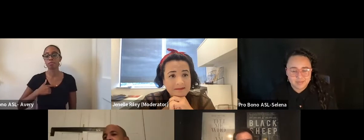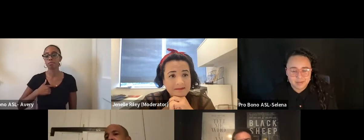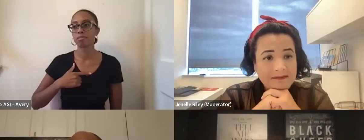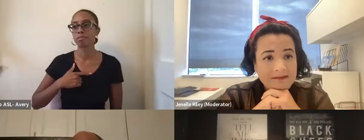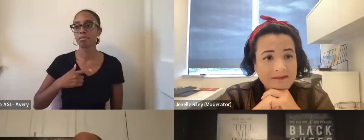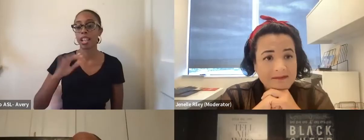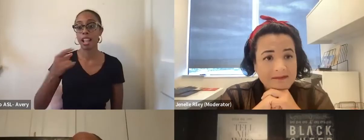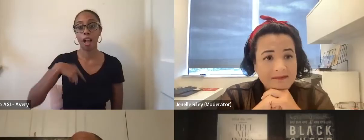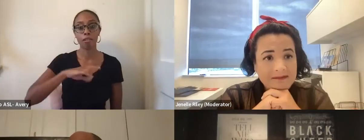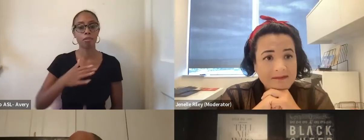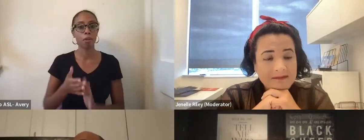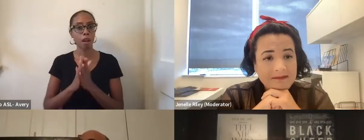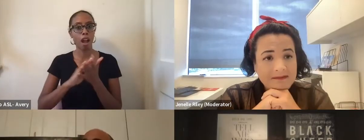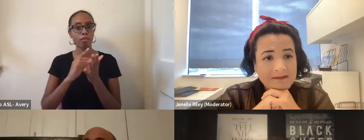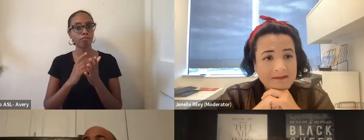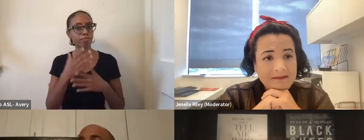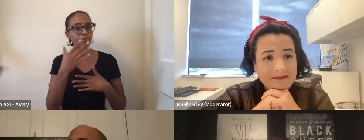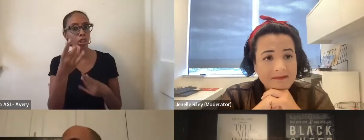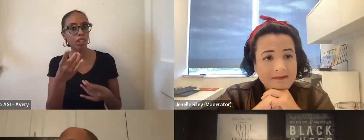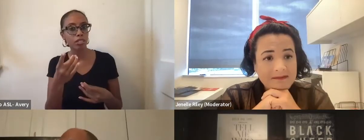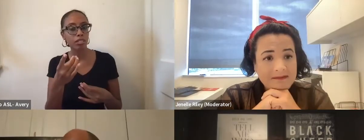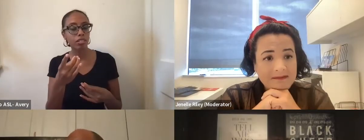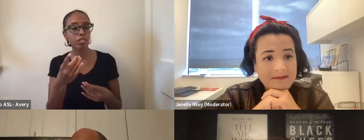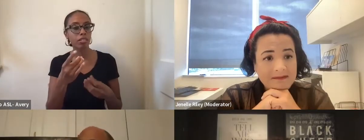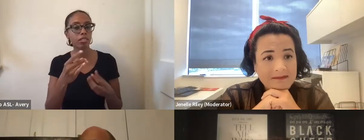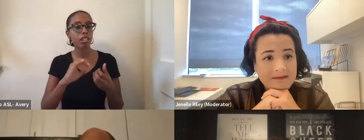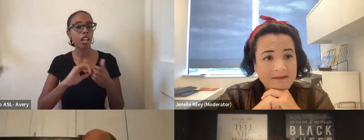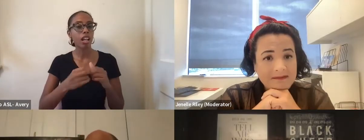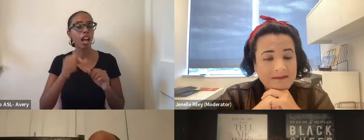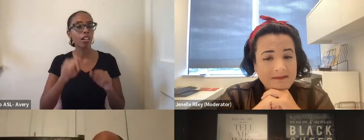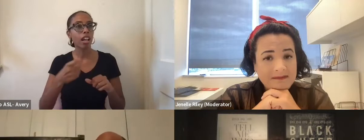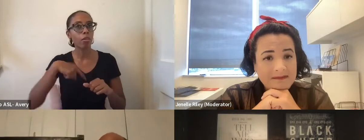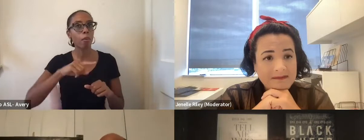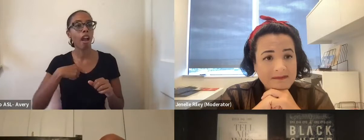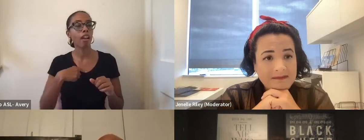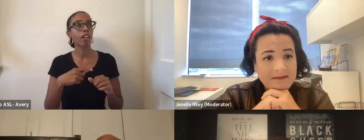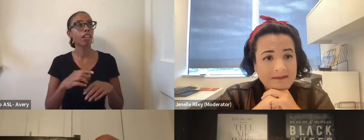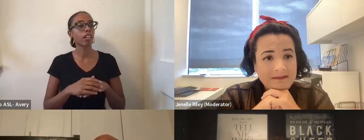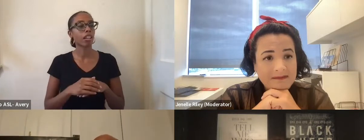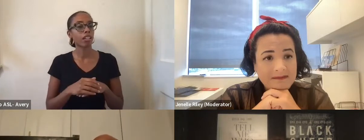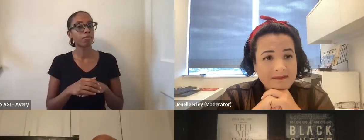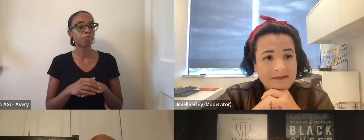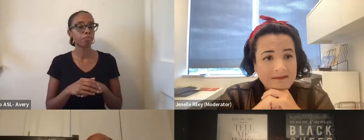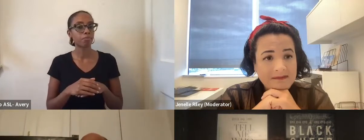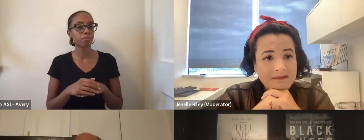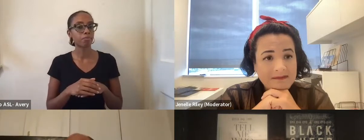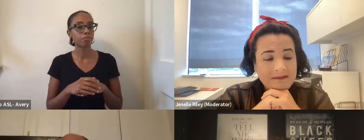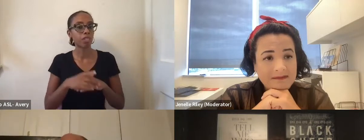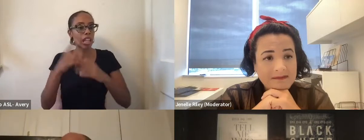reflect that dialogue, and this sort of evolution from kind of public reference of the monarchy that